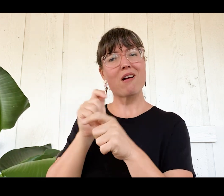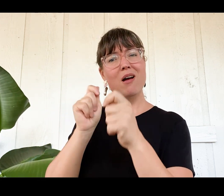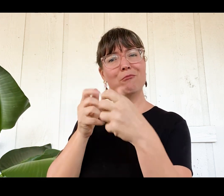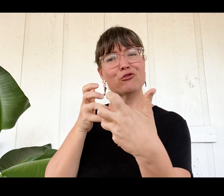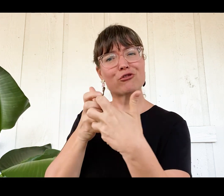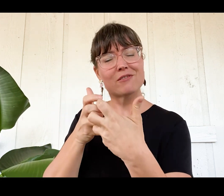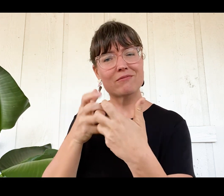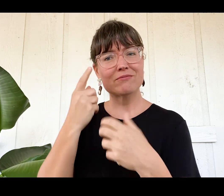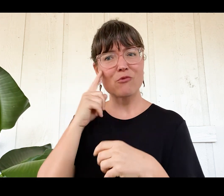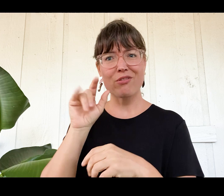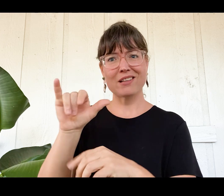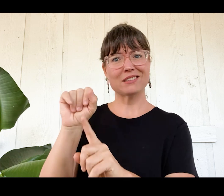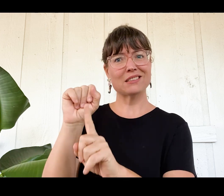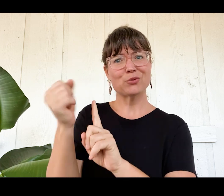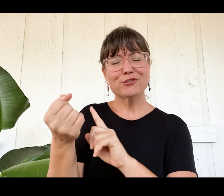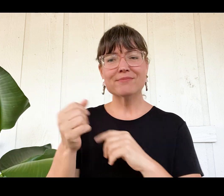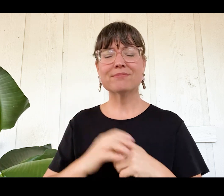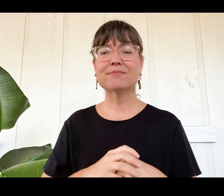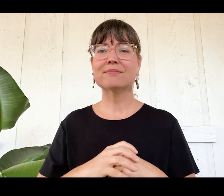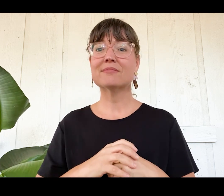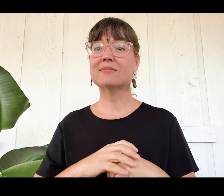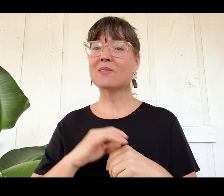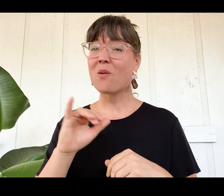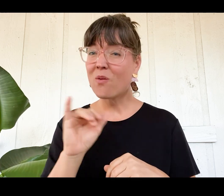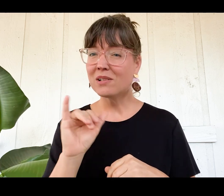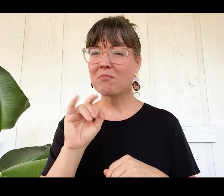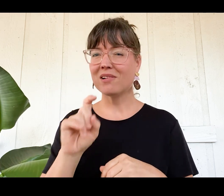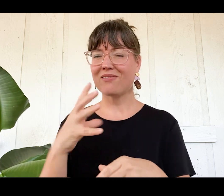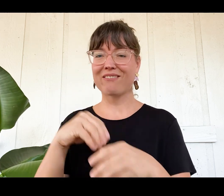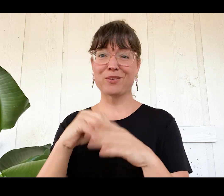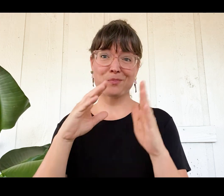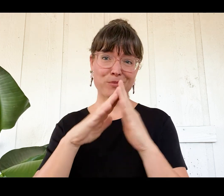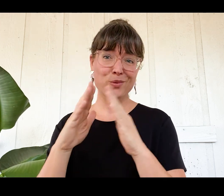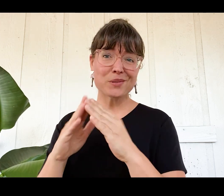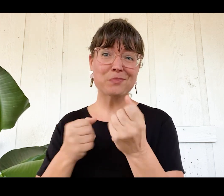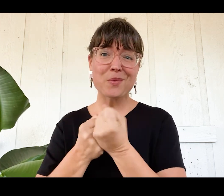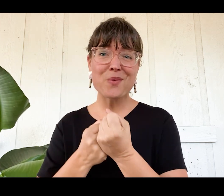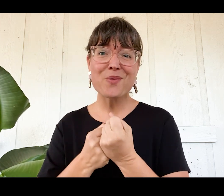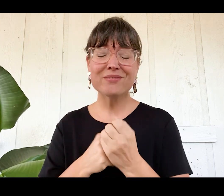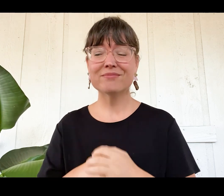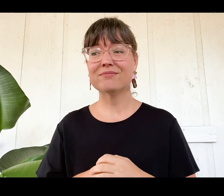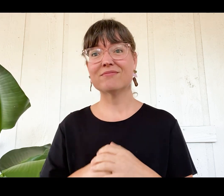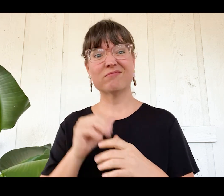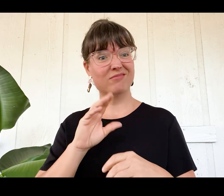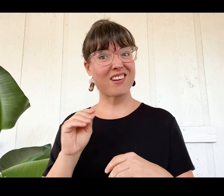appropriate accommodations for each job. It also takes community support!